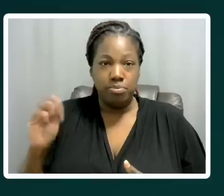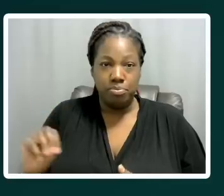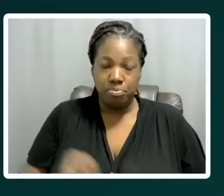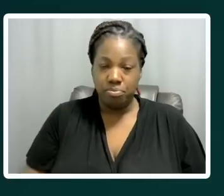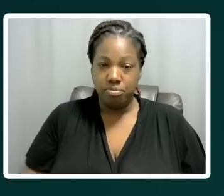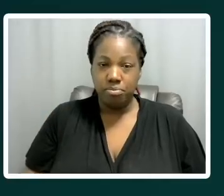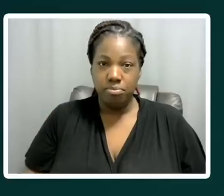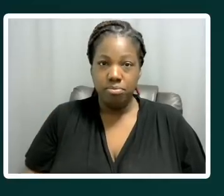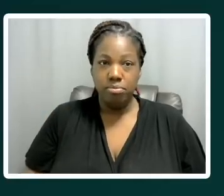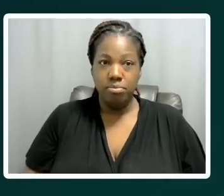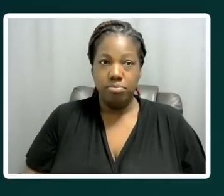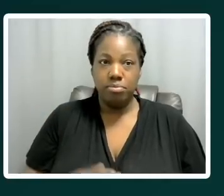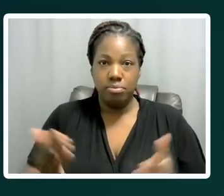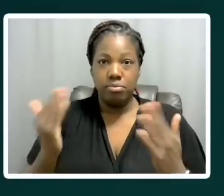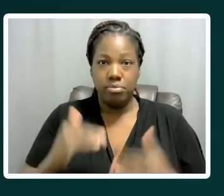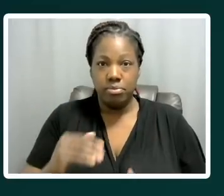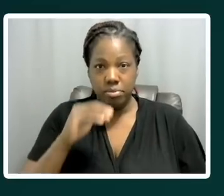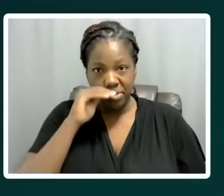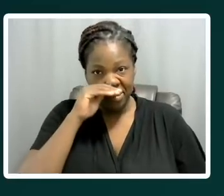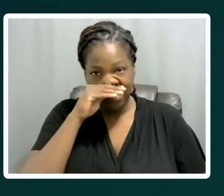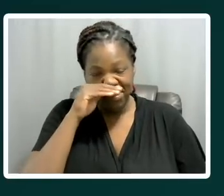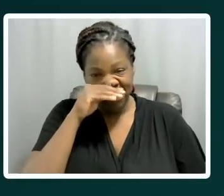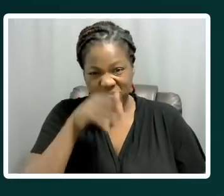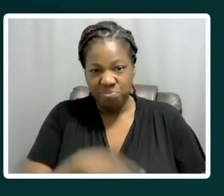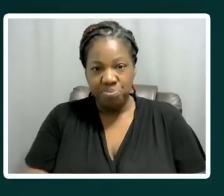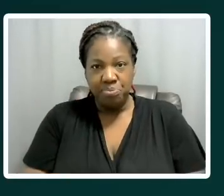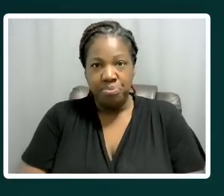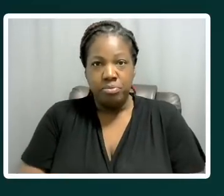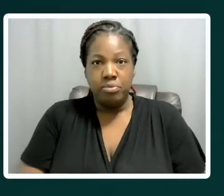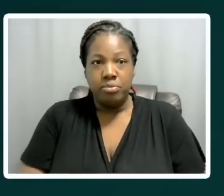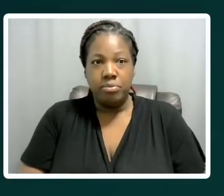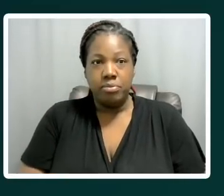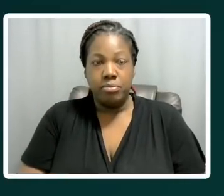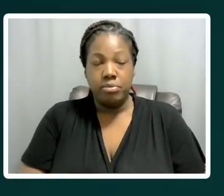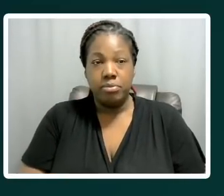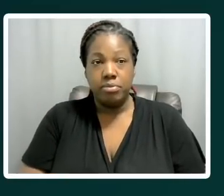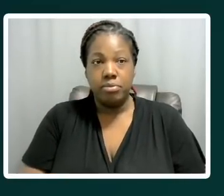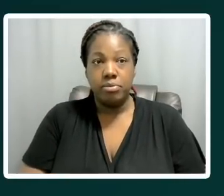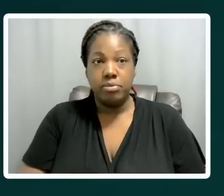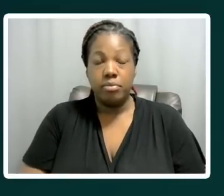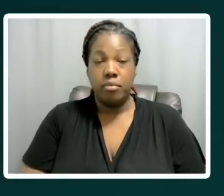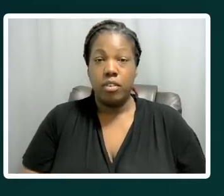Next slide, please. In order to represent abstract concepts,